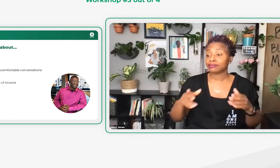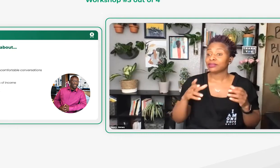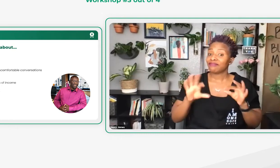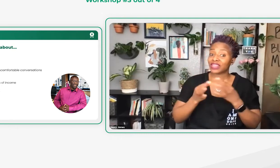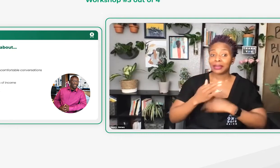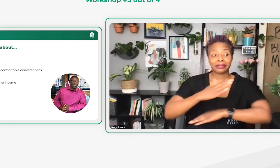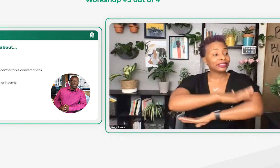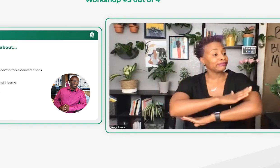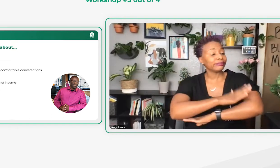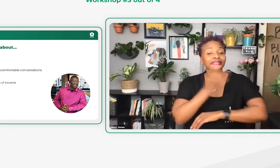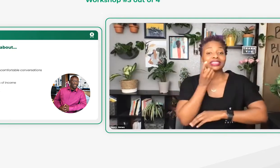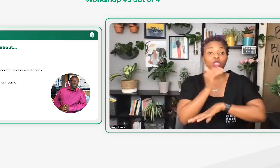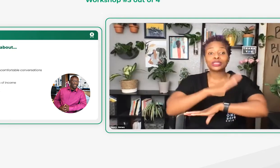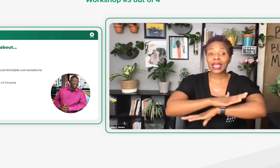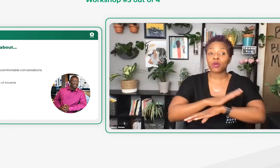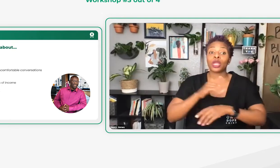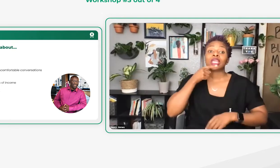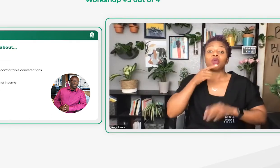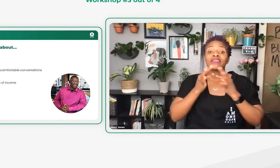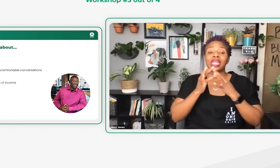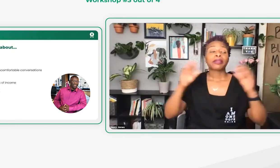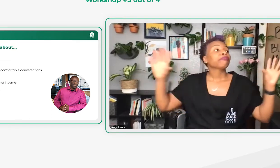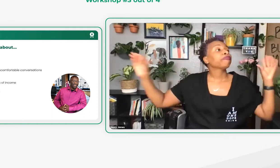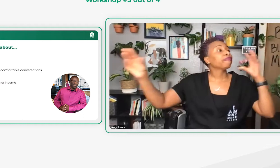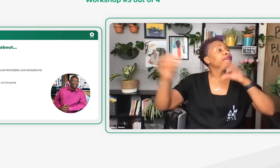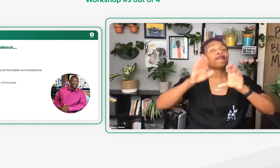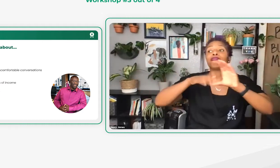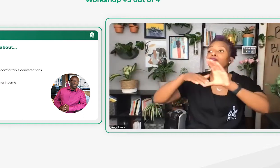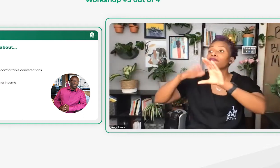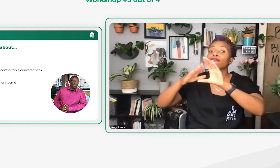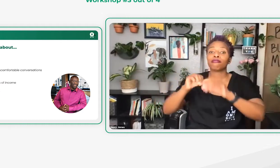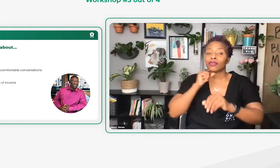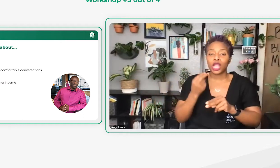It's typically common with deaf people might deaf children with their ammo members sitting at the